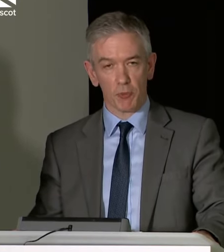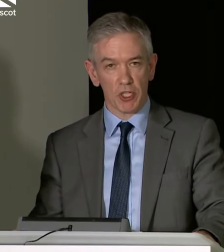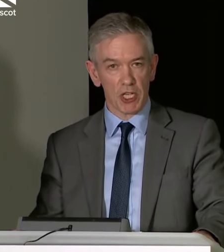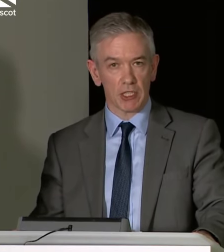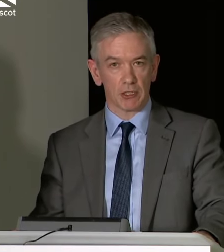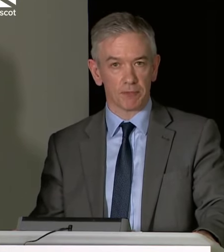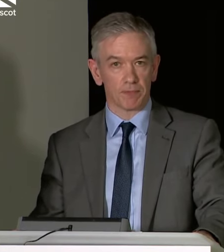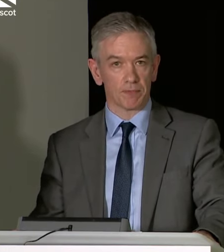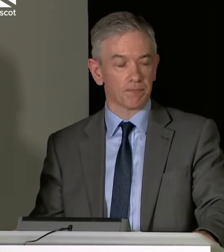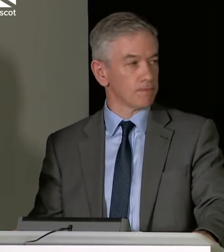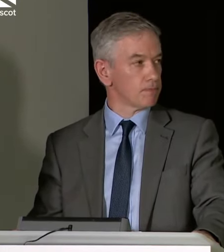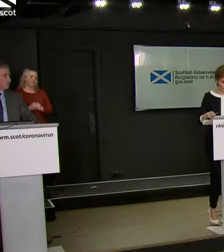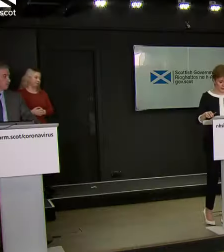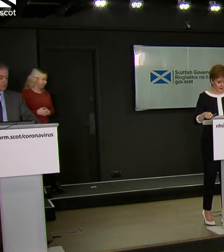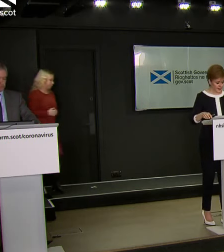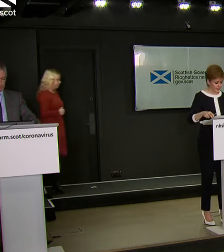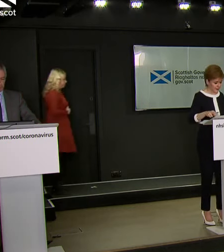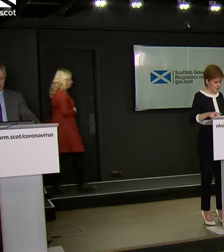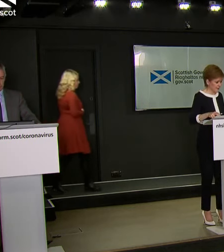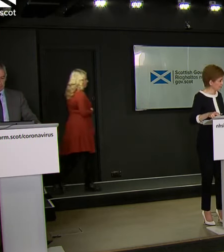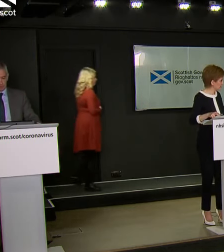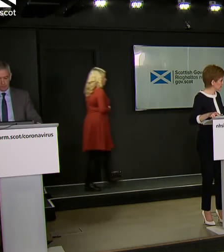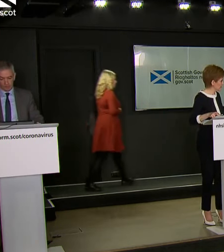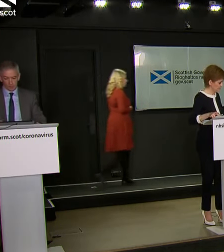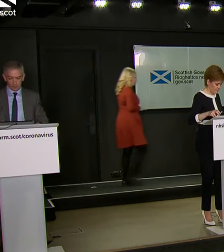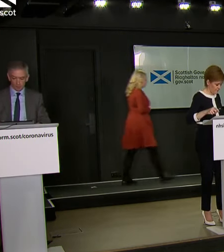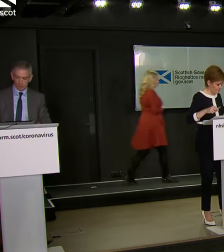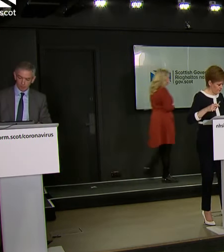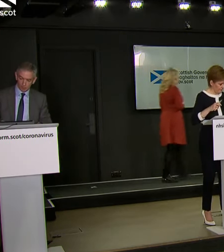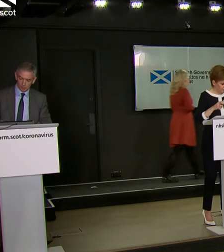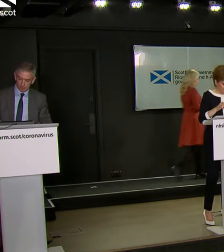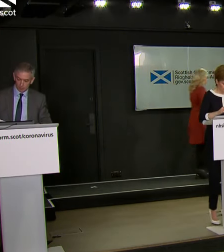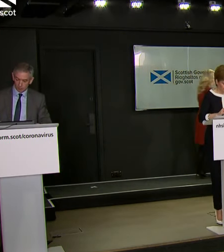appreciated thank you